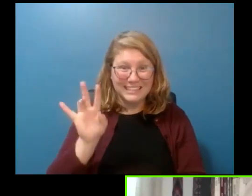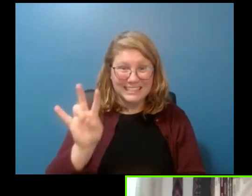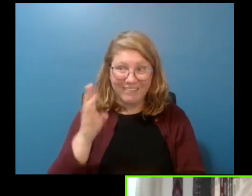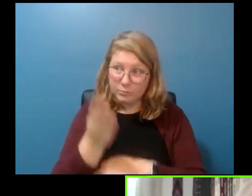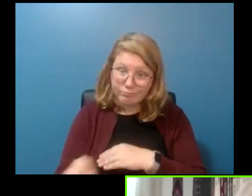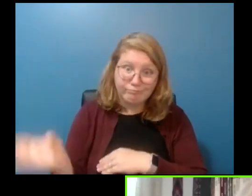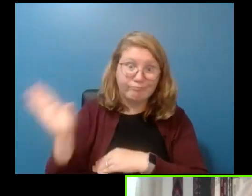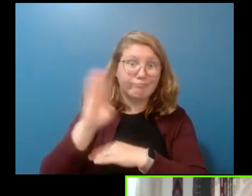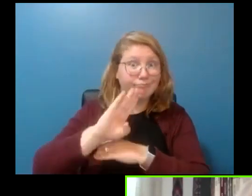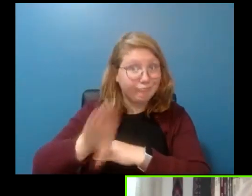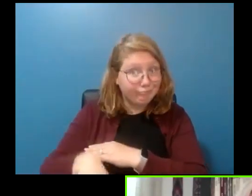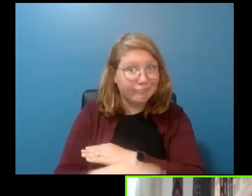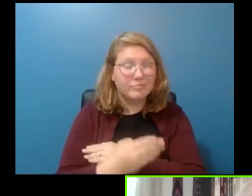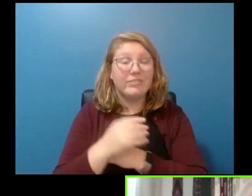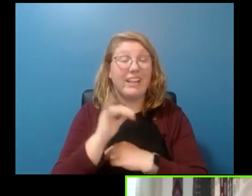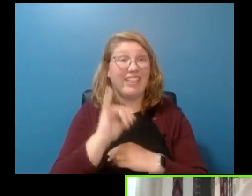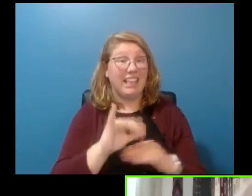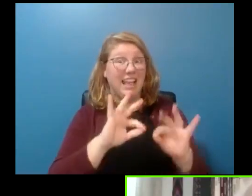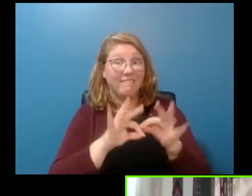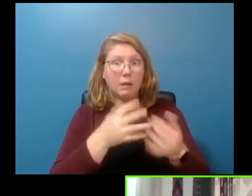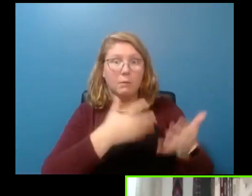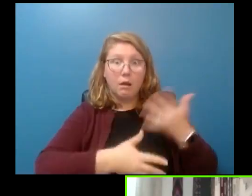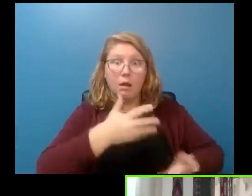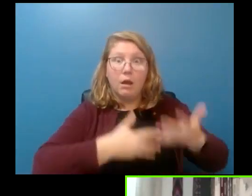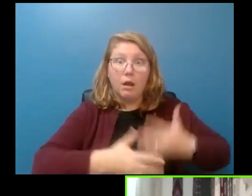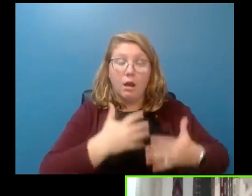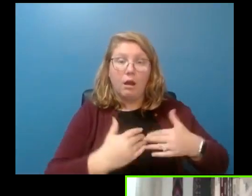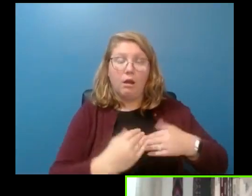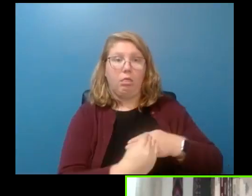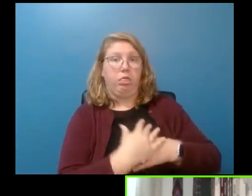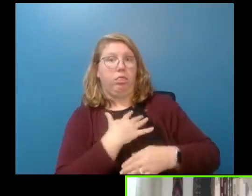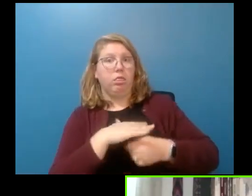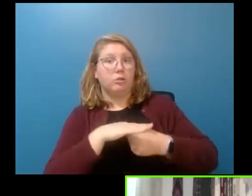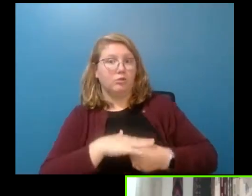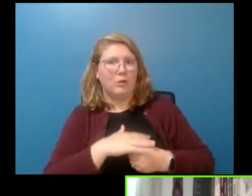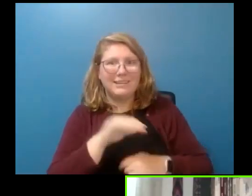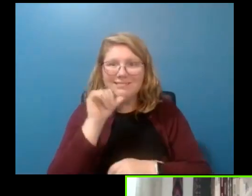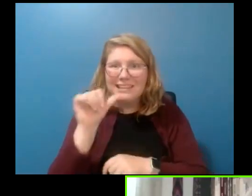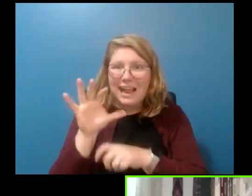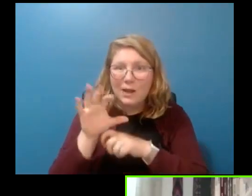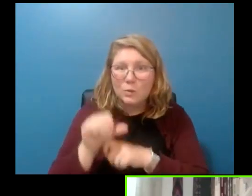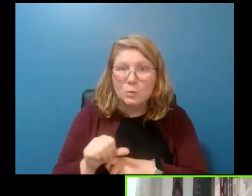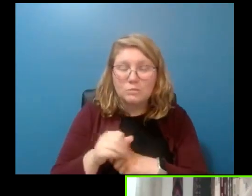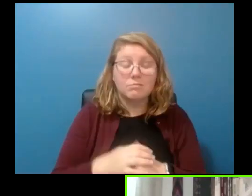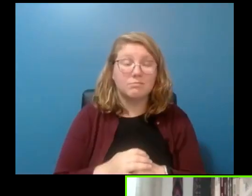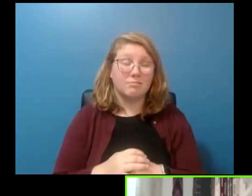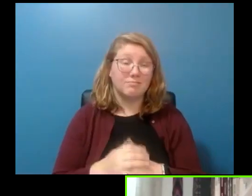ahead at all. While certainly there is no certainty in life, right, we